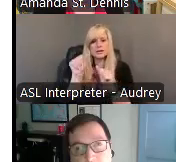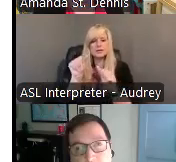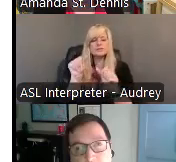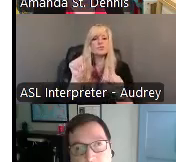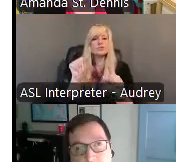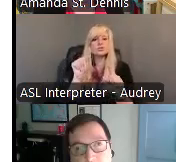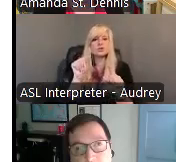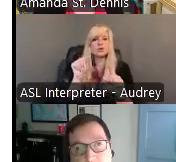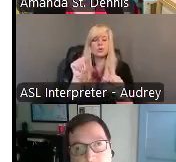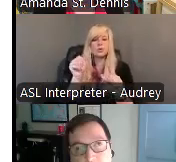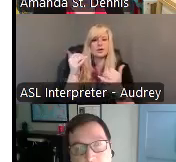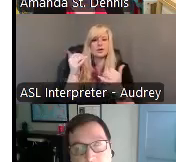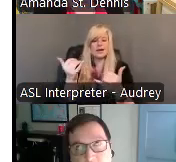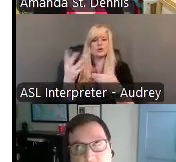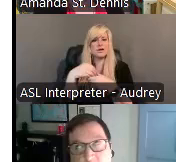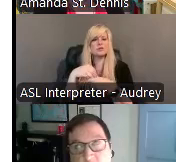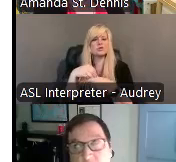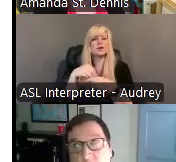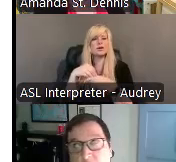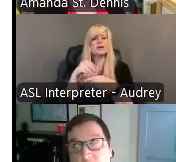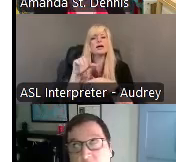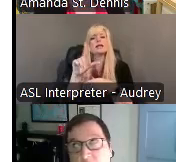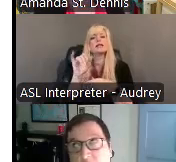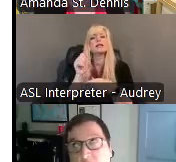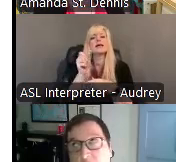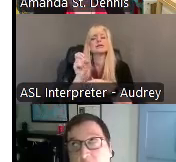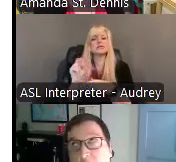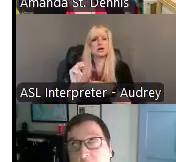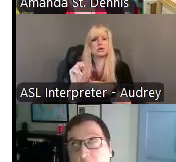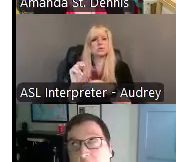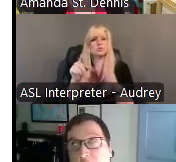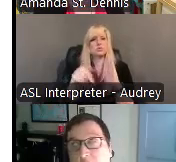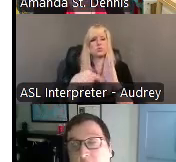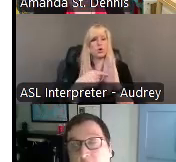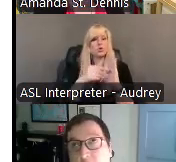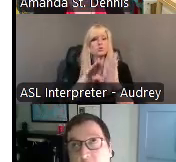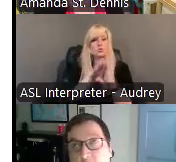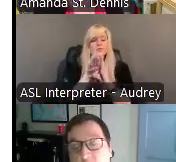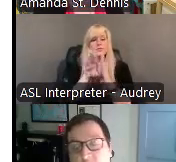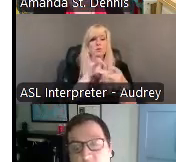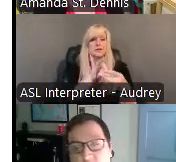her in a liaison role to build those connections – not only with researchers, but also how we